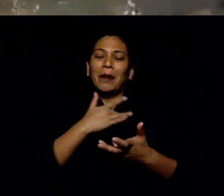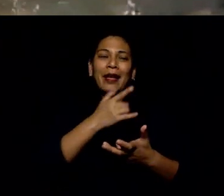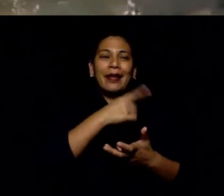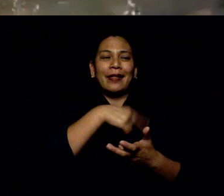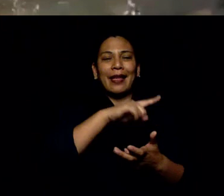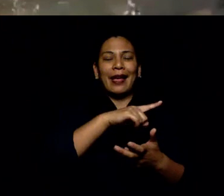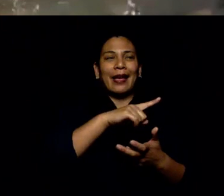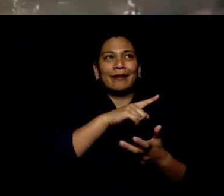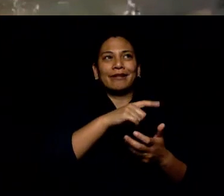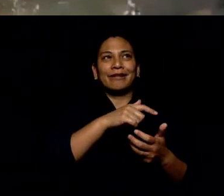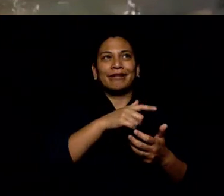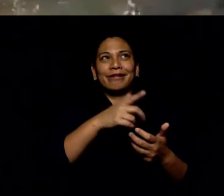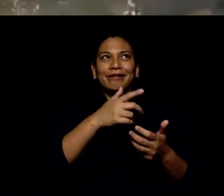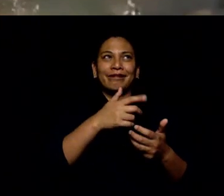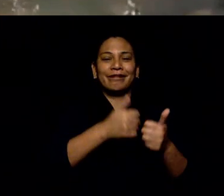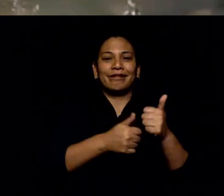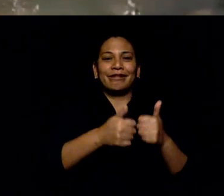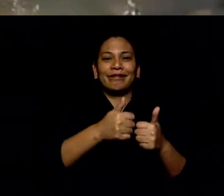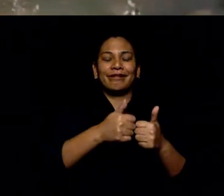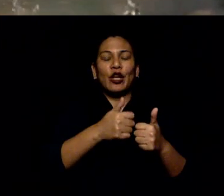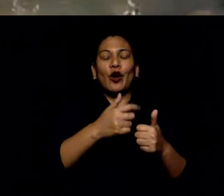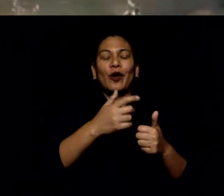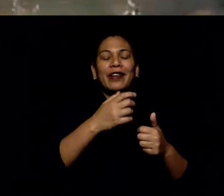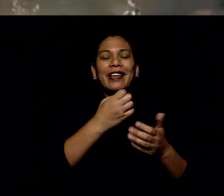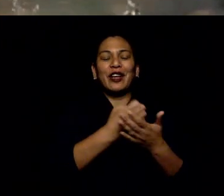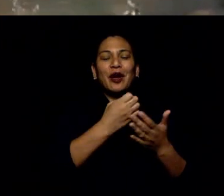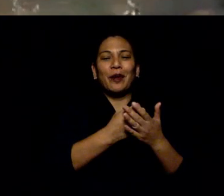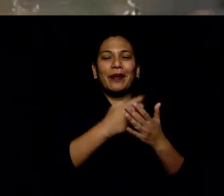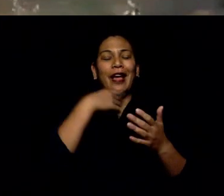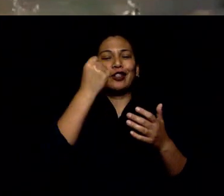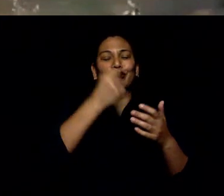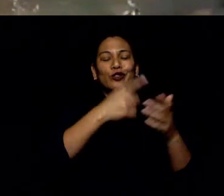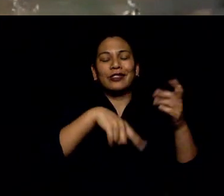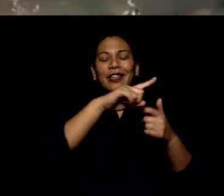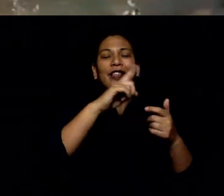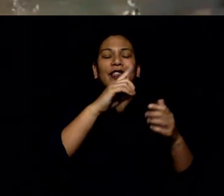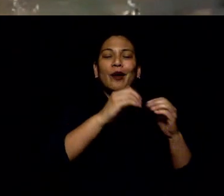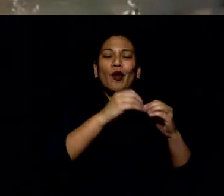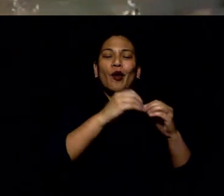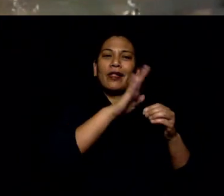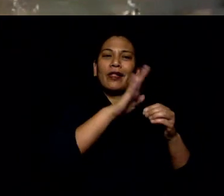they control, who publishes in their journals, who gets promoted and so on.